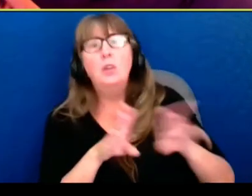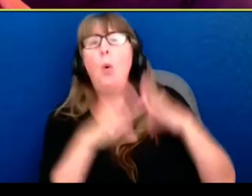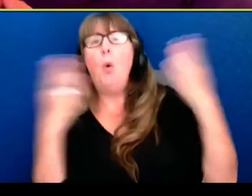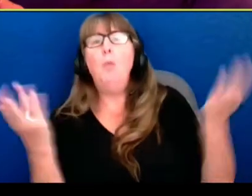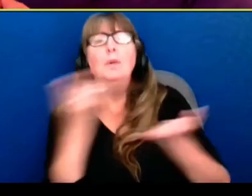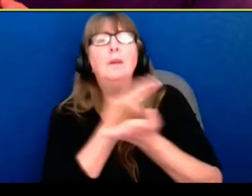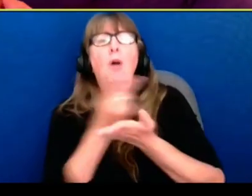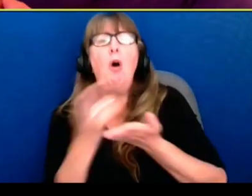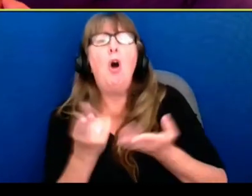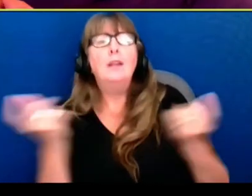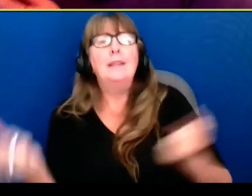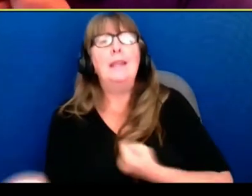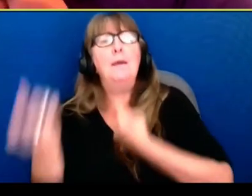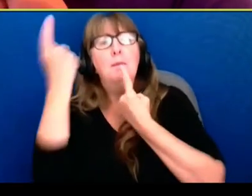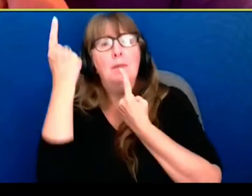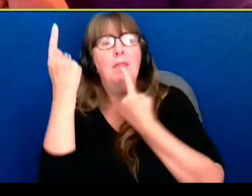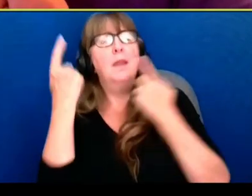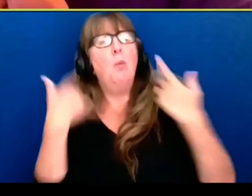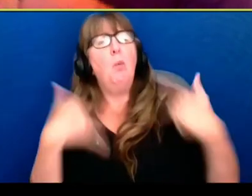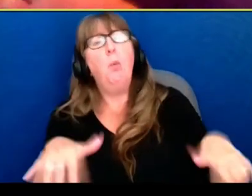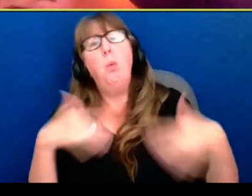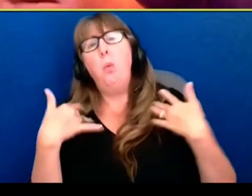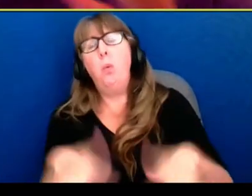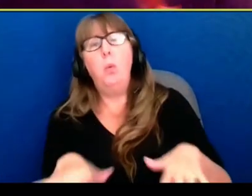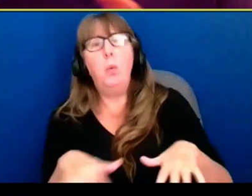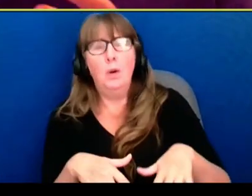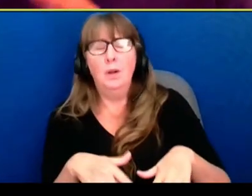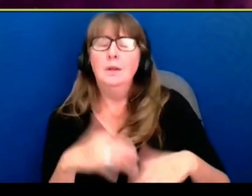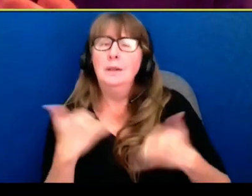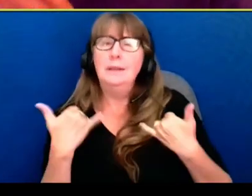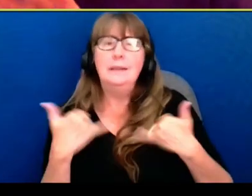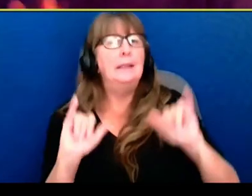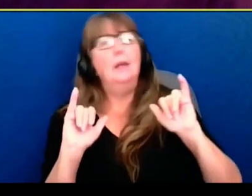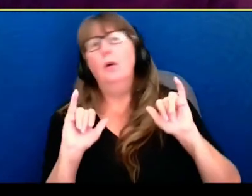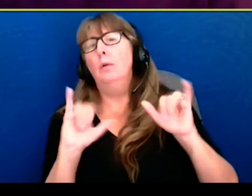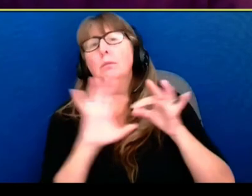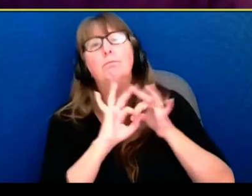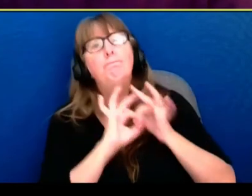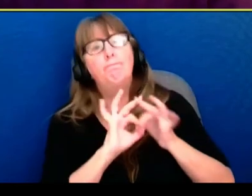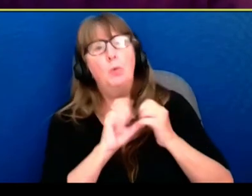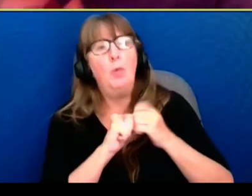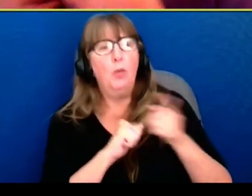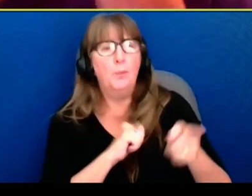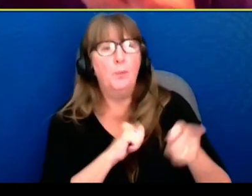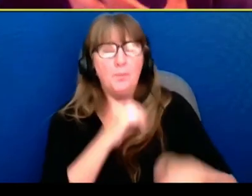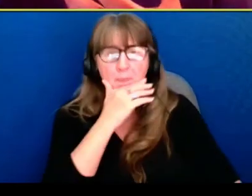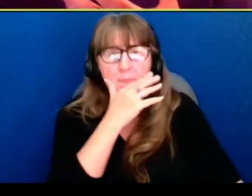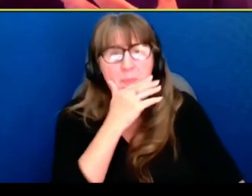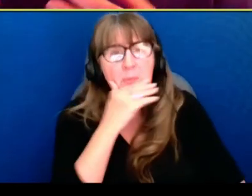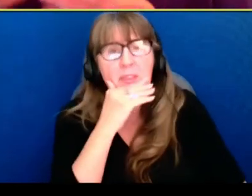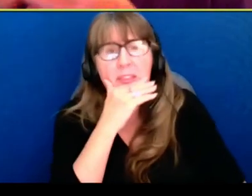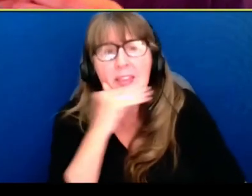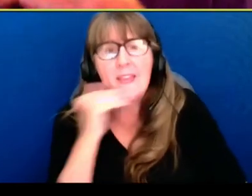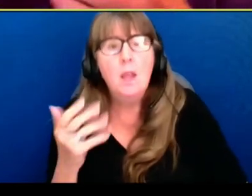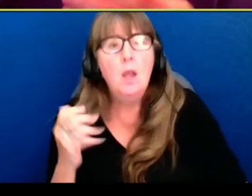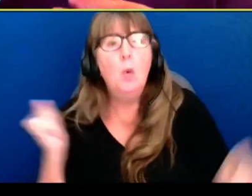she showed us. Eliminate personal biases and preconceptions. We all have them.